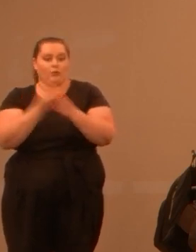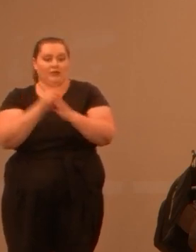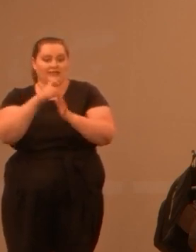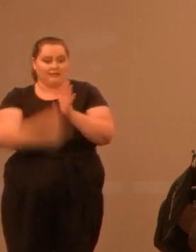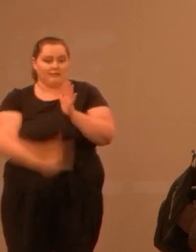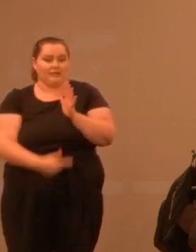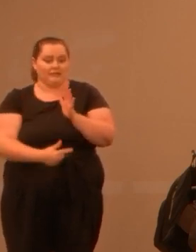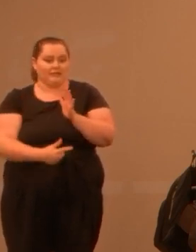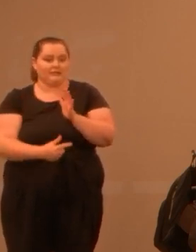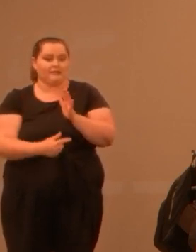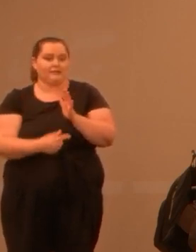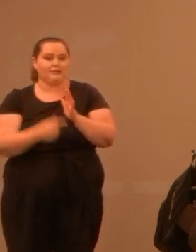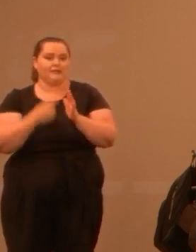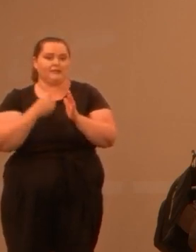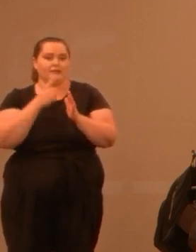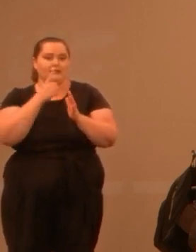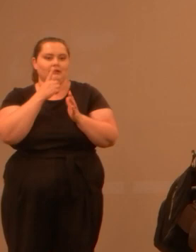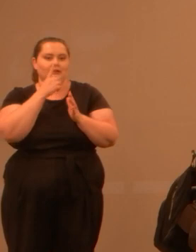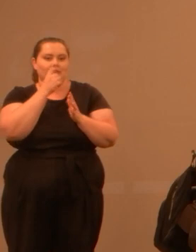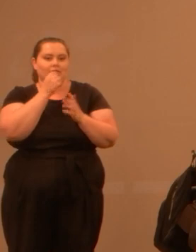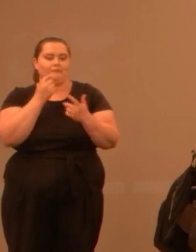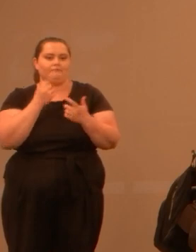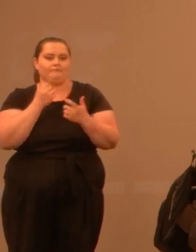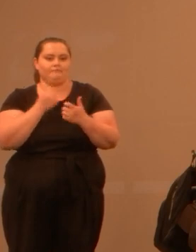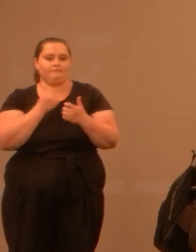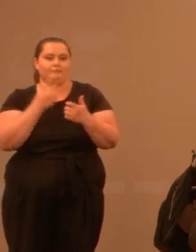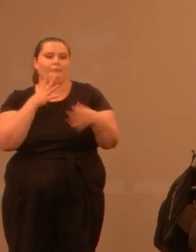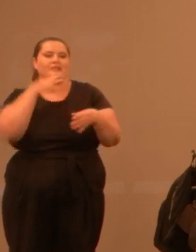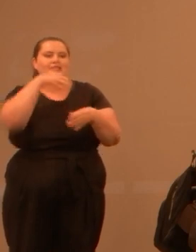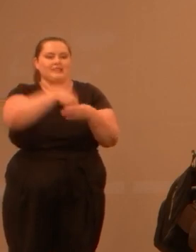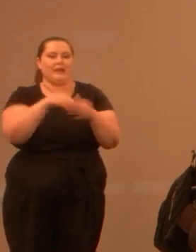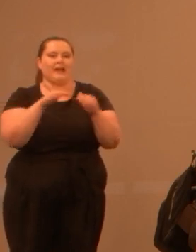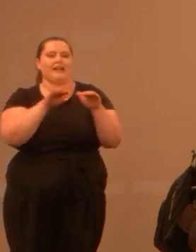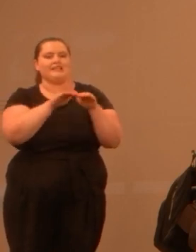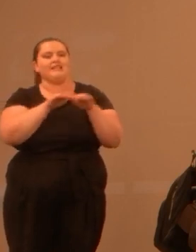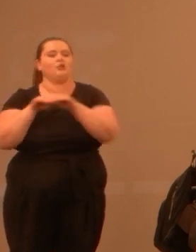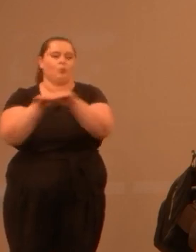maximise their potential and participate as equal citizens of our community.